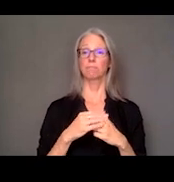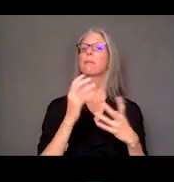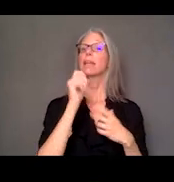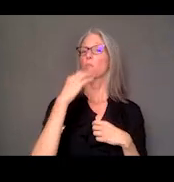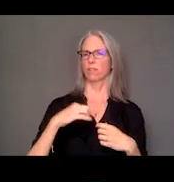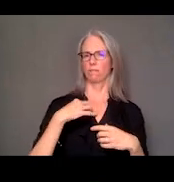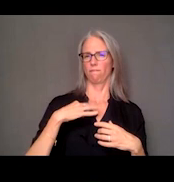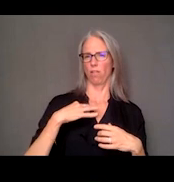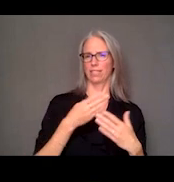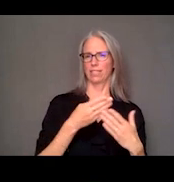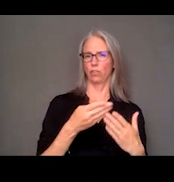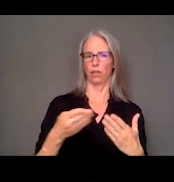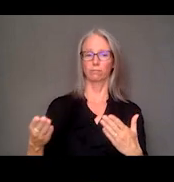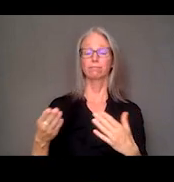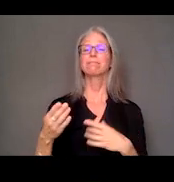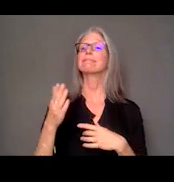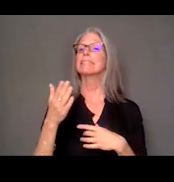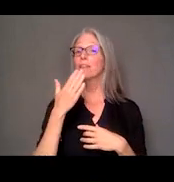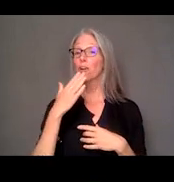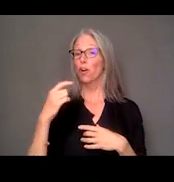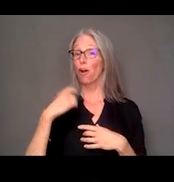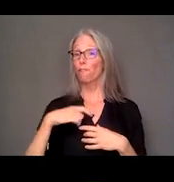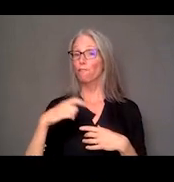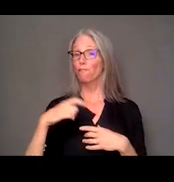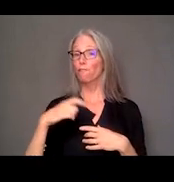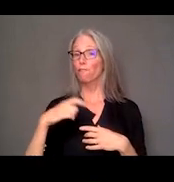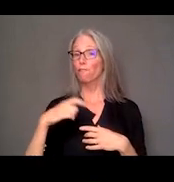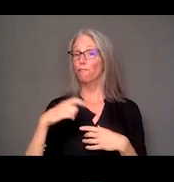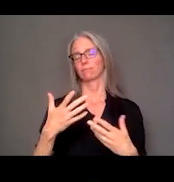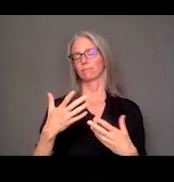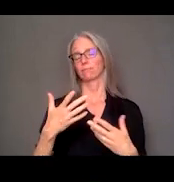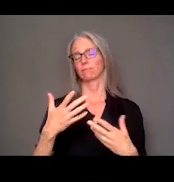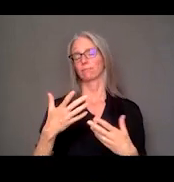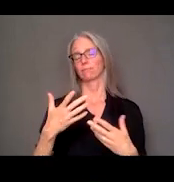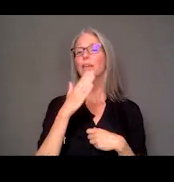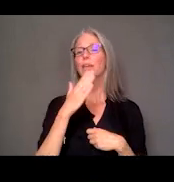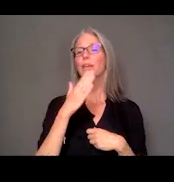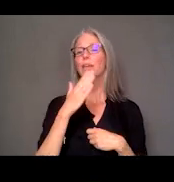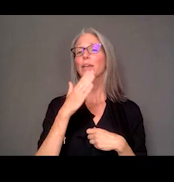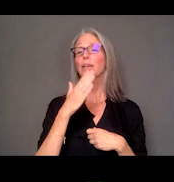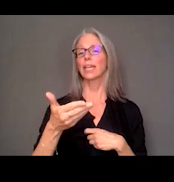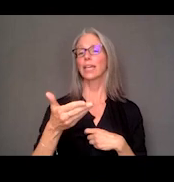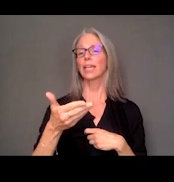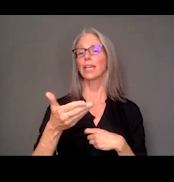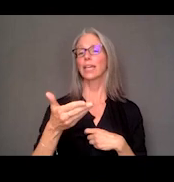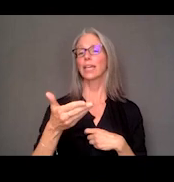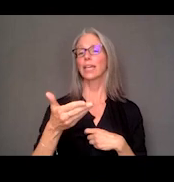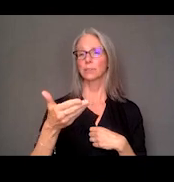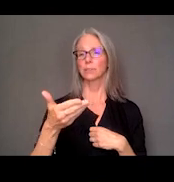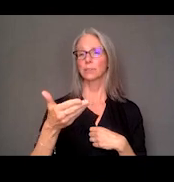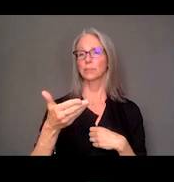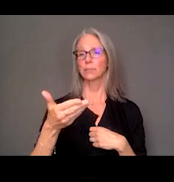I'm very honored to have been selected, especially amongst such a Such interesting presentators.